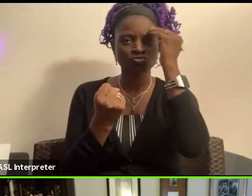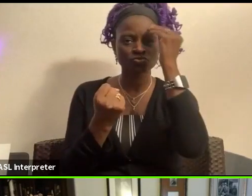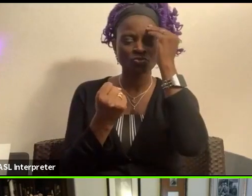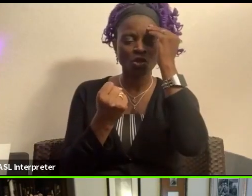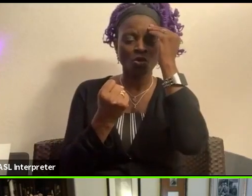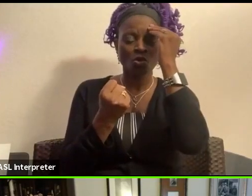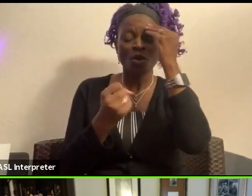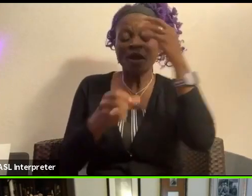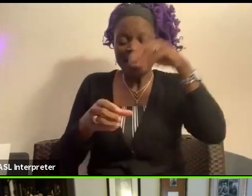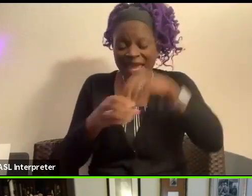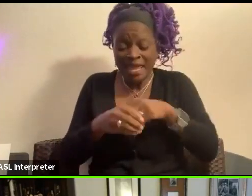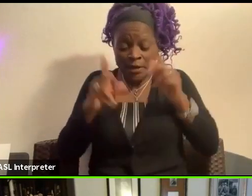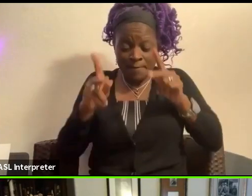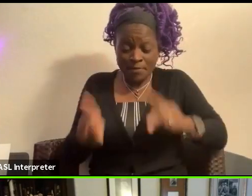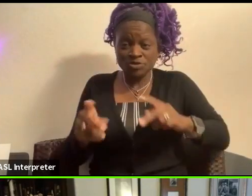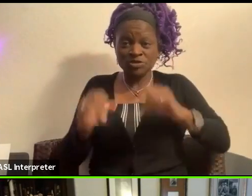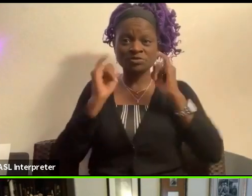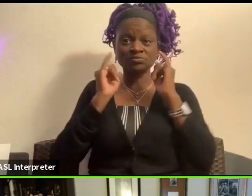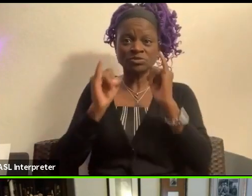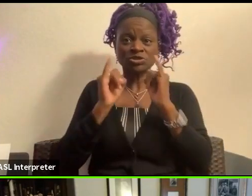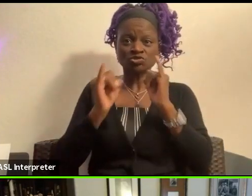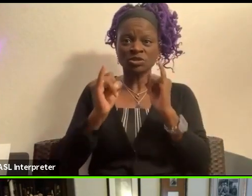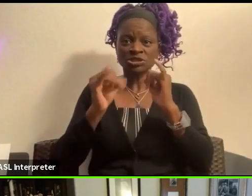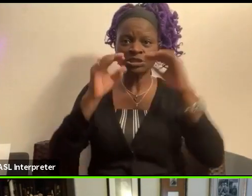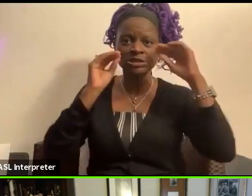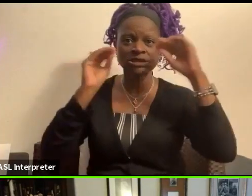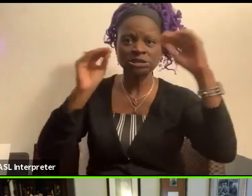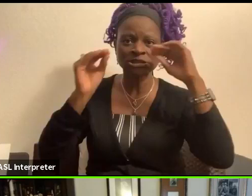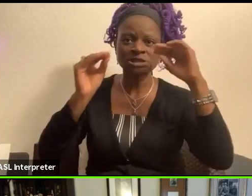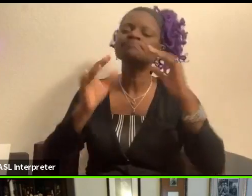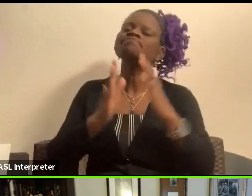valued and appreciated by all and the way students learn.